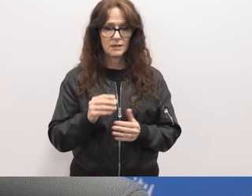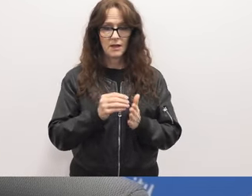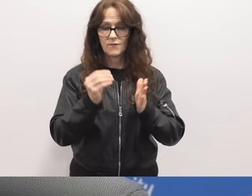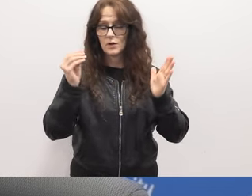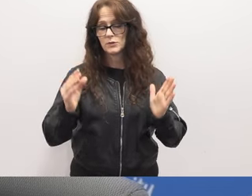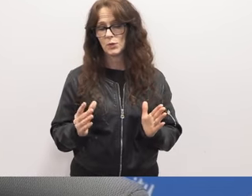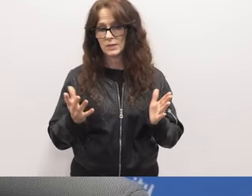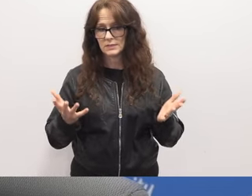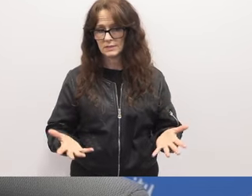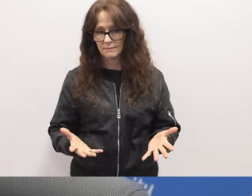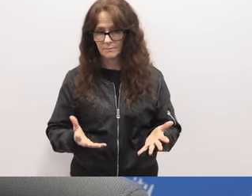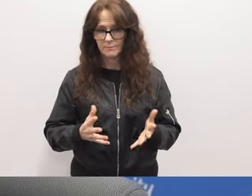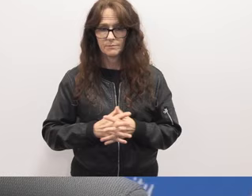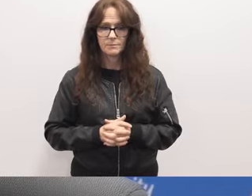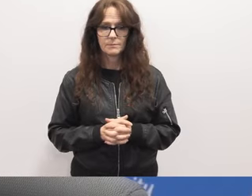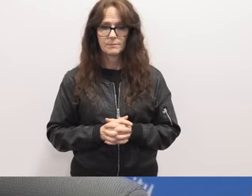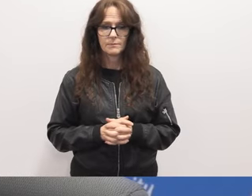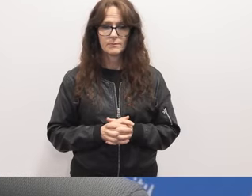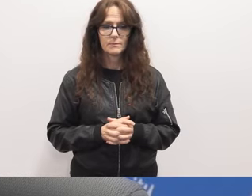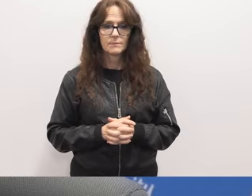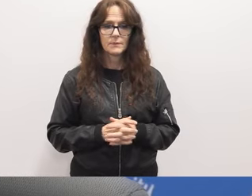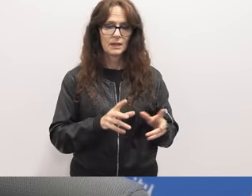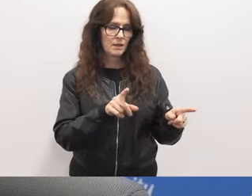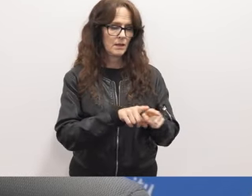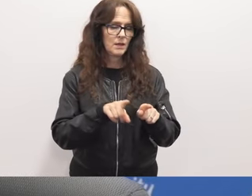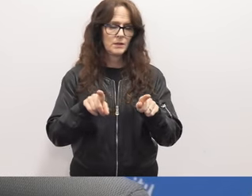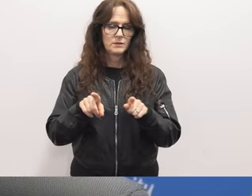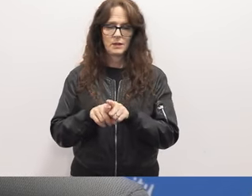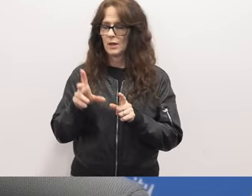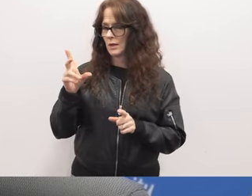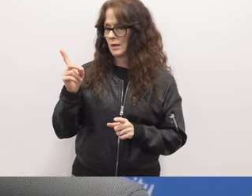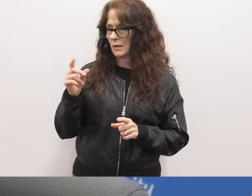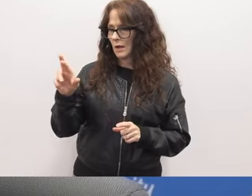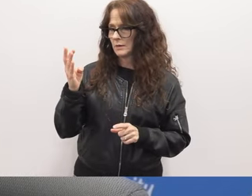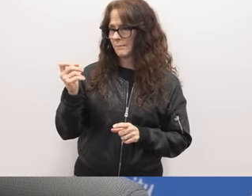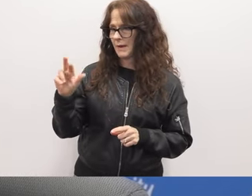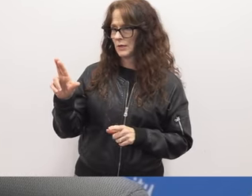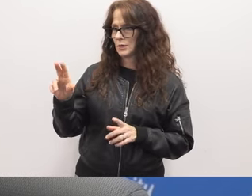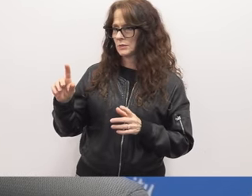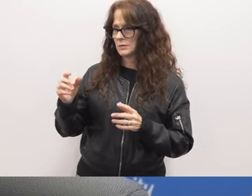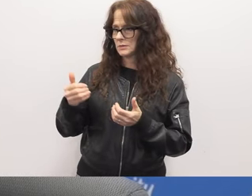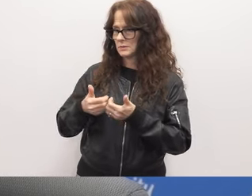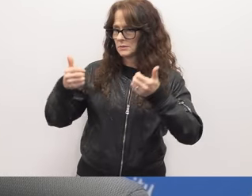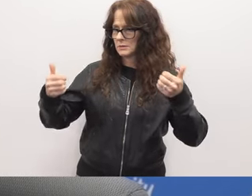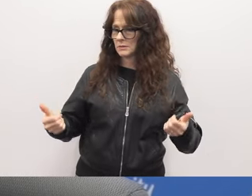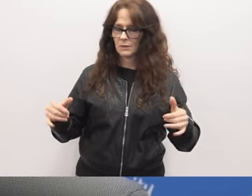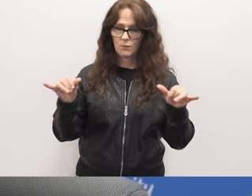In addition to Dr. Baker's differentiation, we were measuring two different things